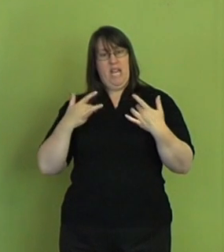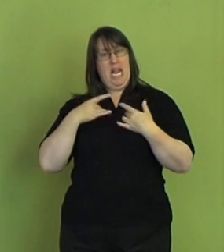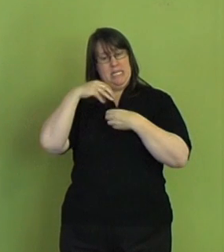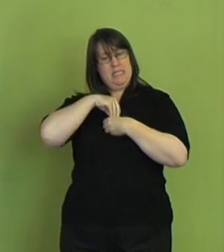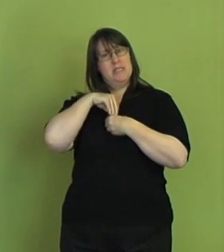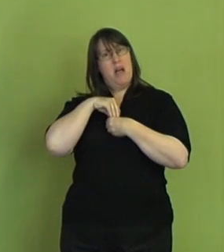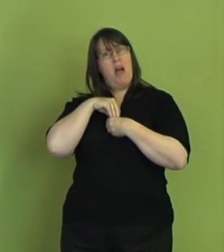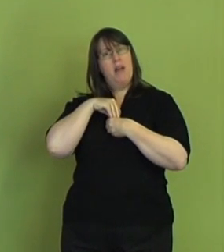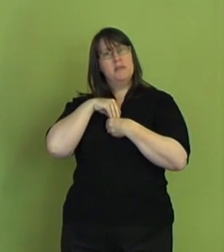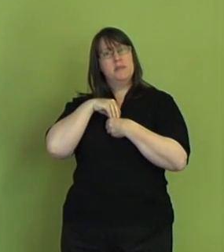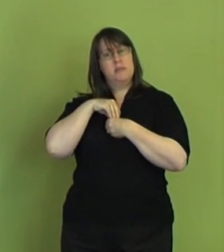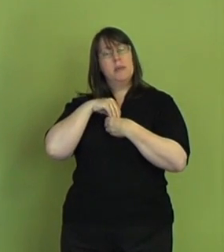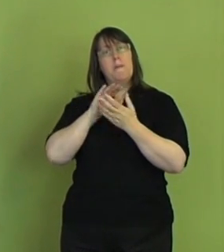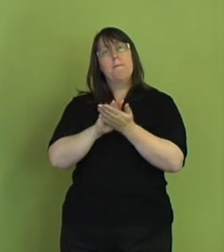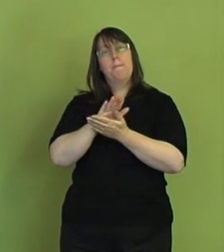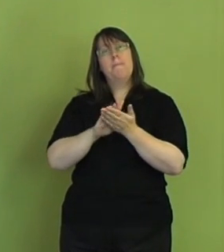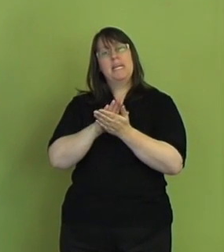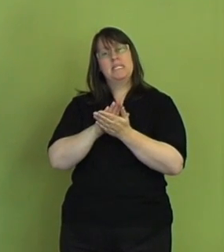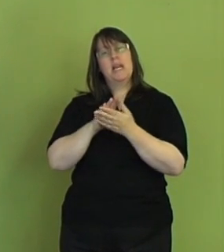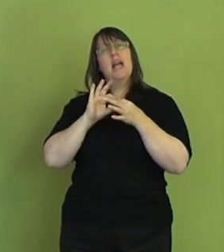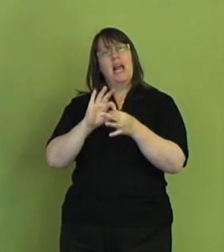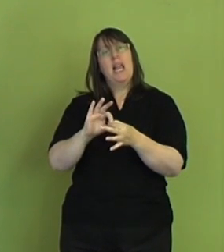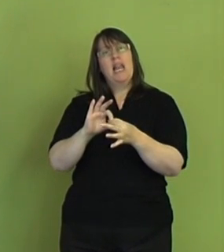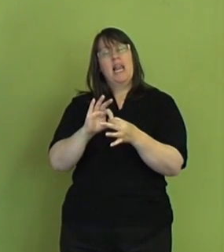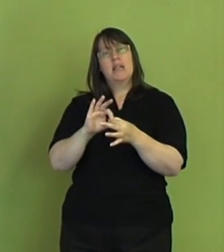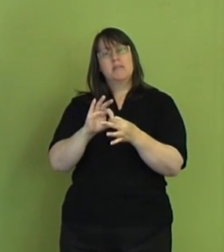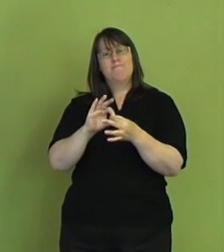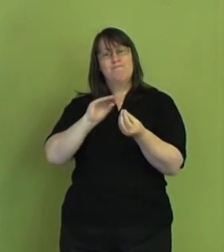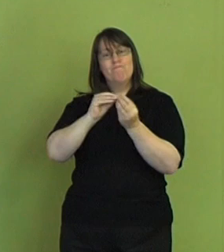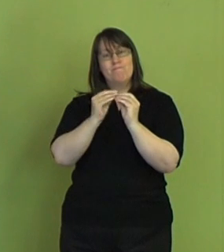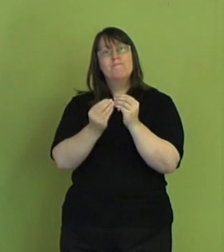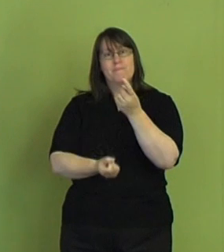have contributed to a number of issues for them.